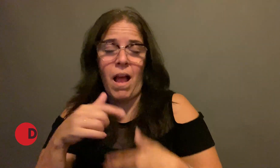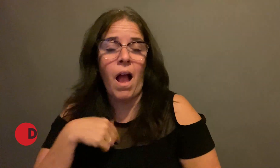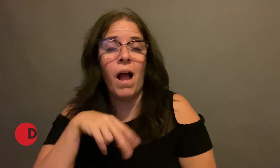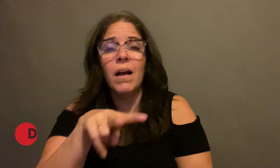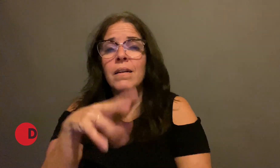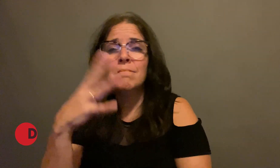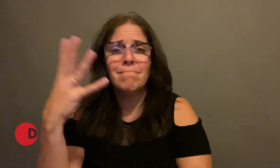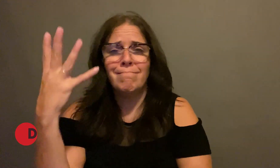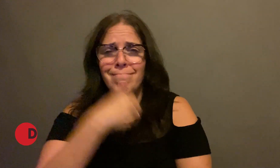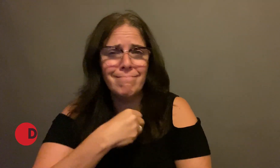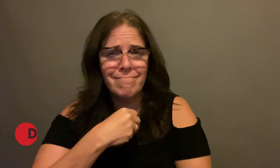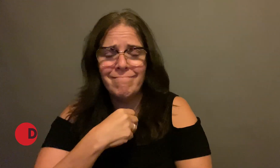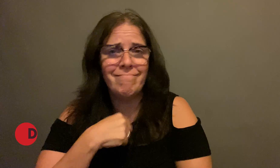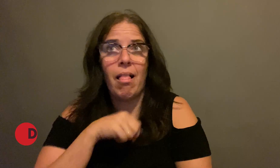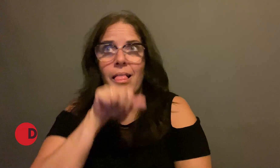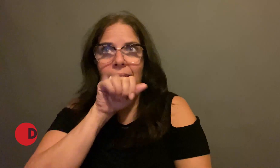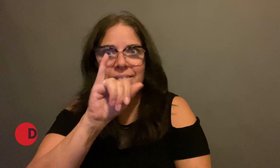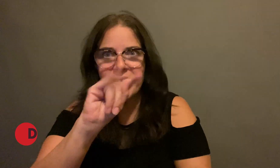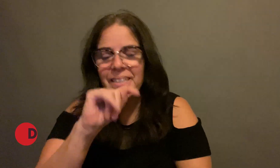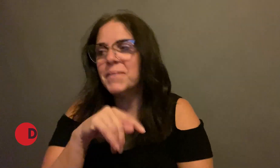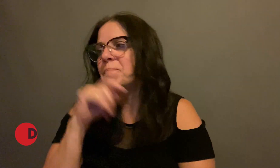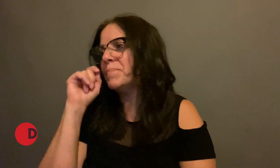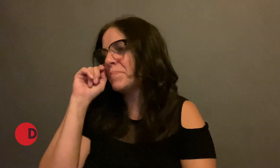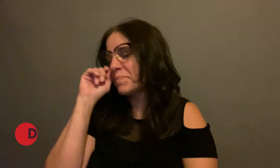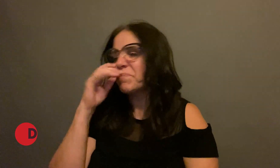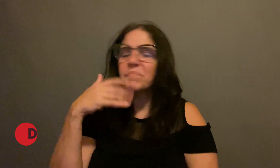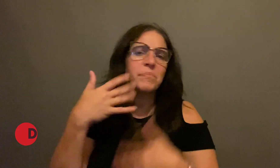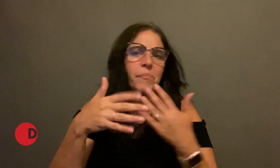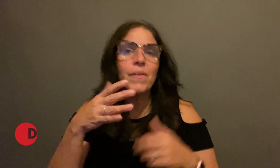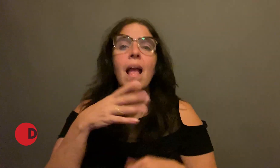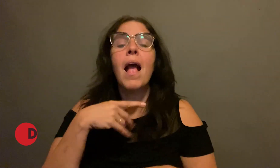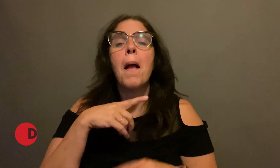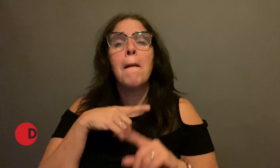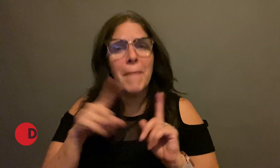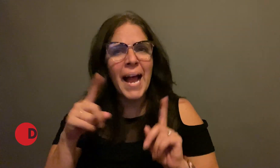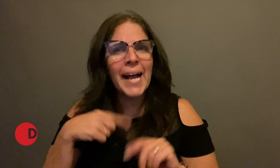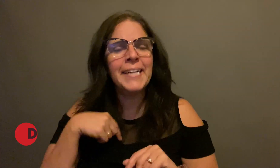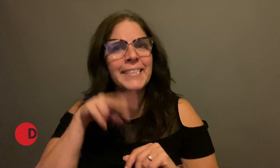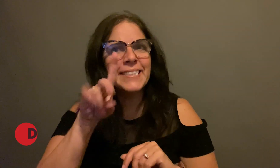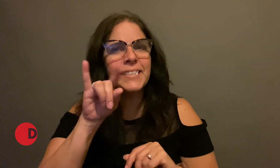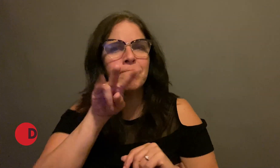was so beautiful, really I felt the ASL was superior over English in that movie.